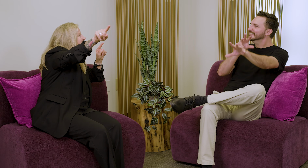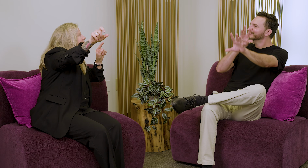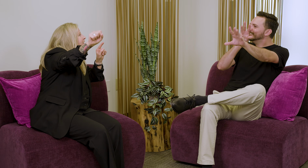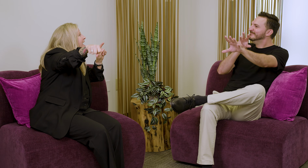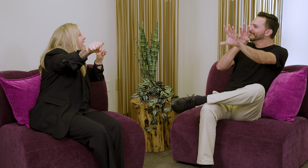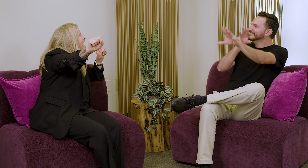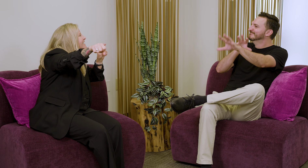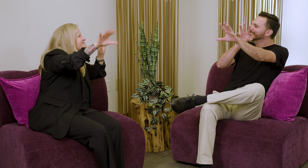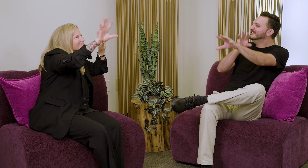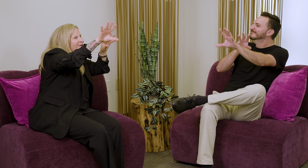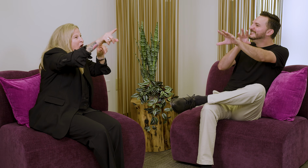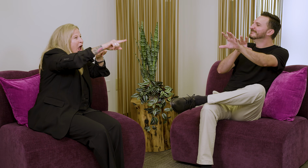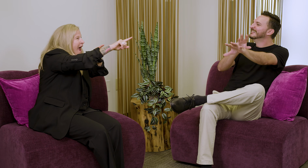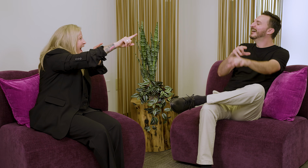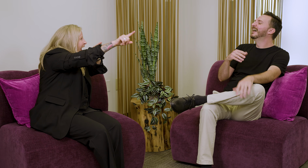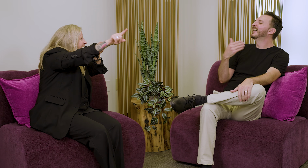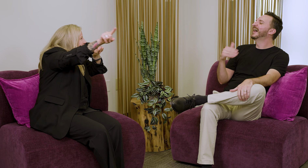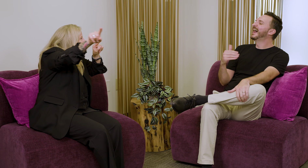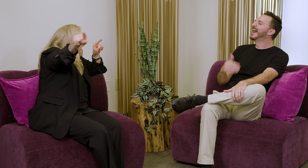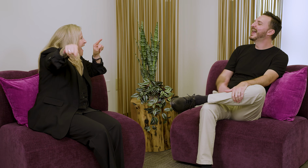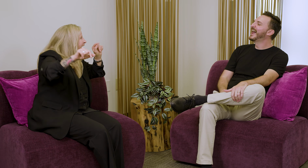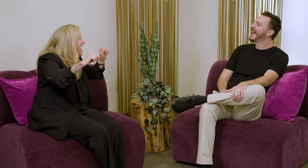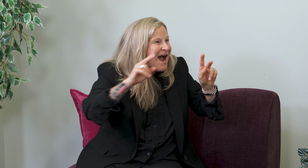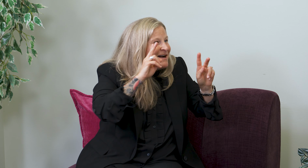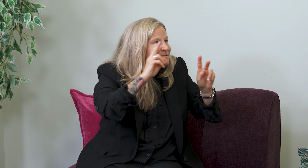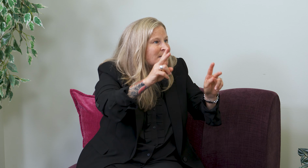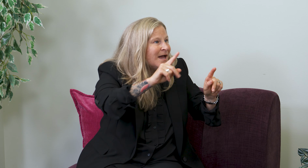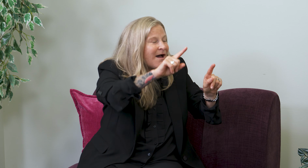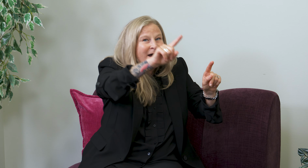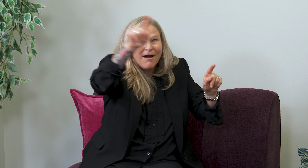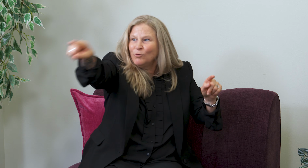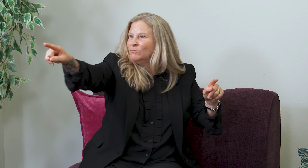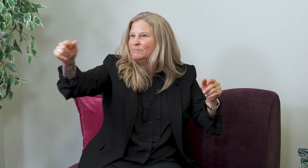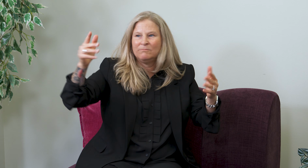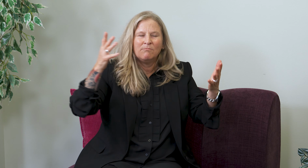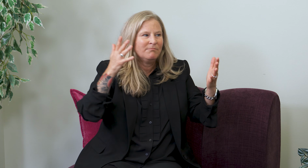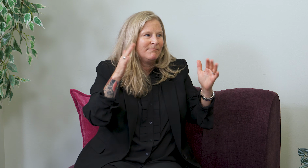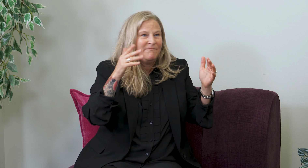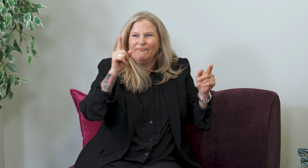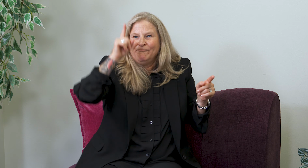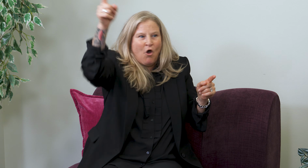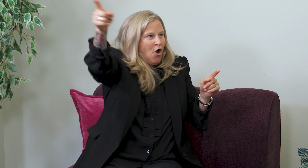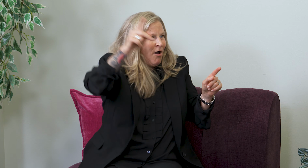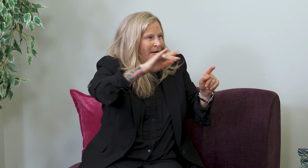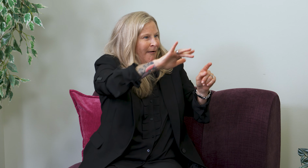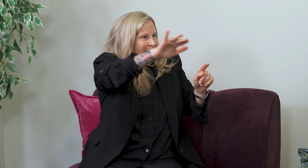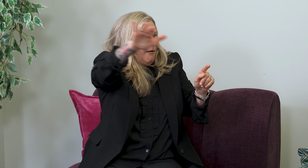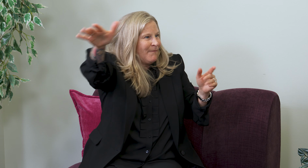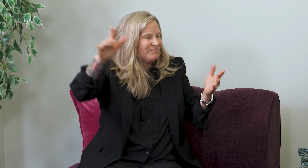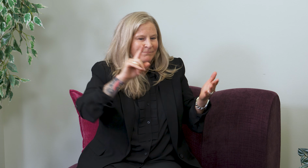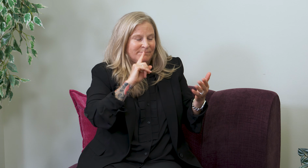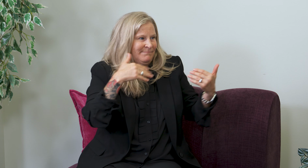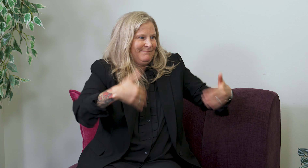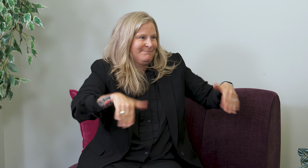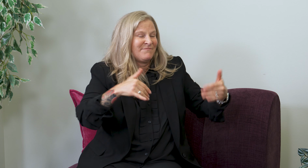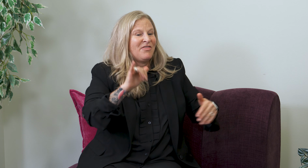so you can see everyone along the trail in front of you. And it's far. But oh my goodness.